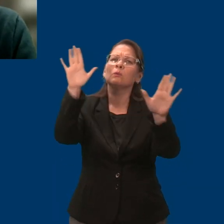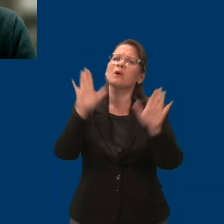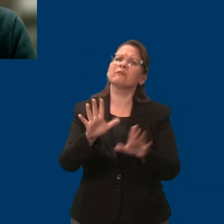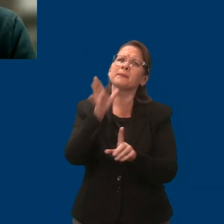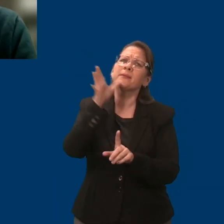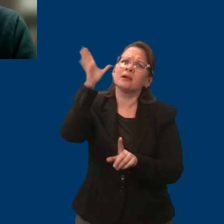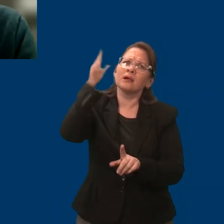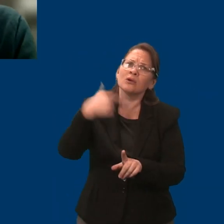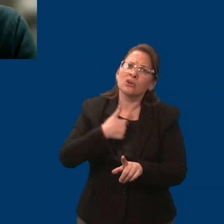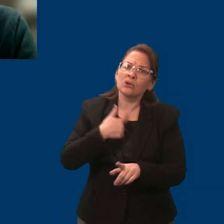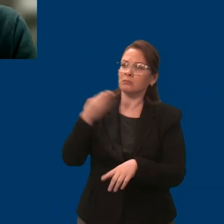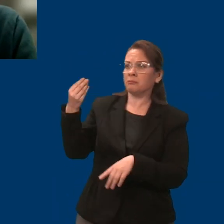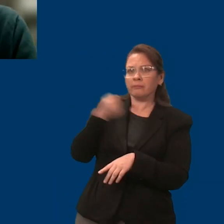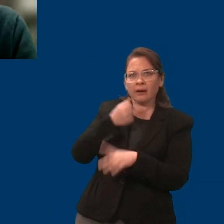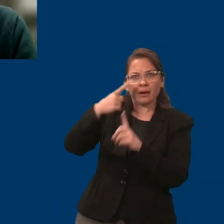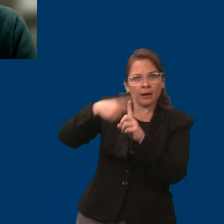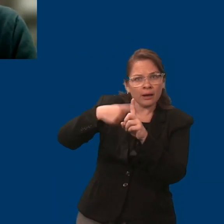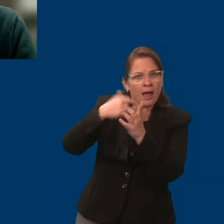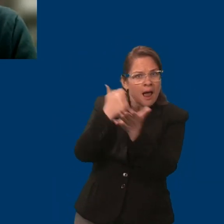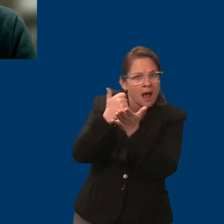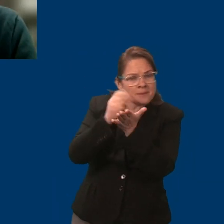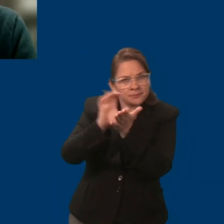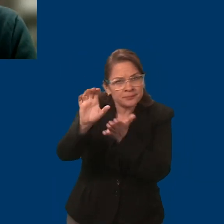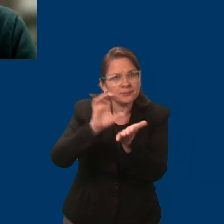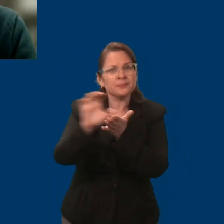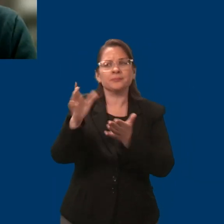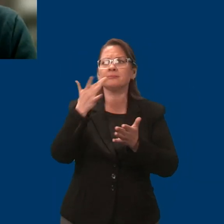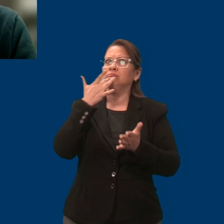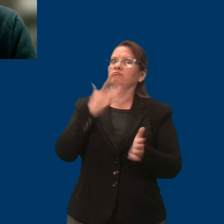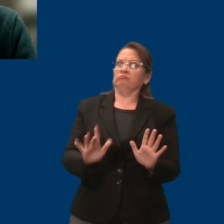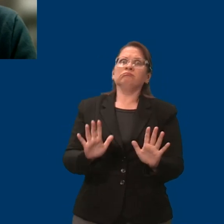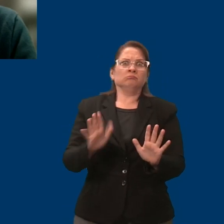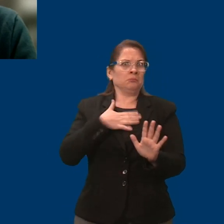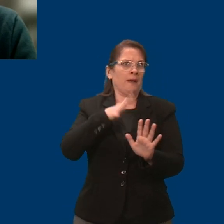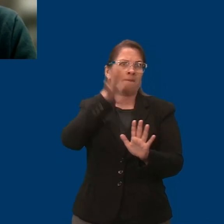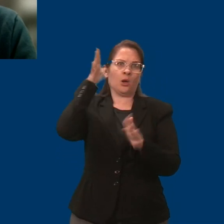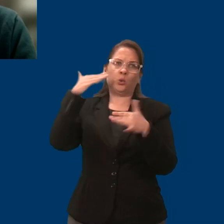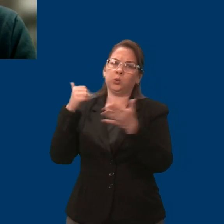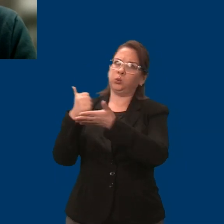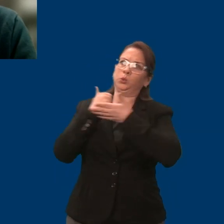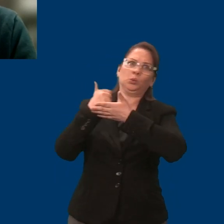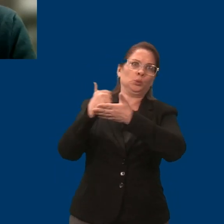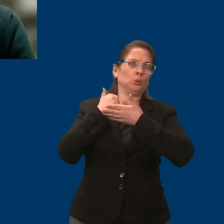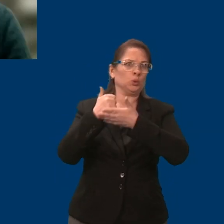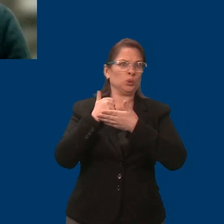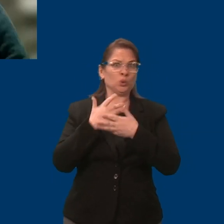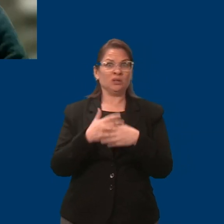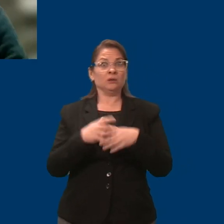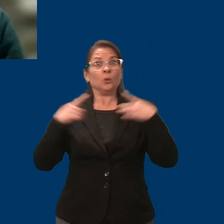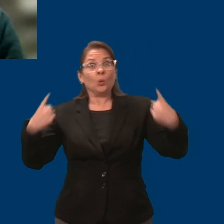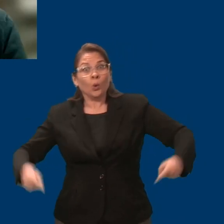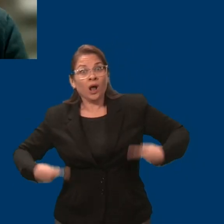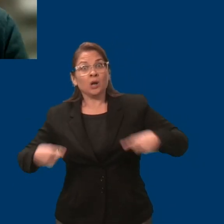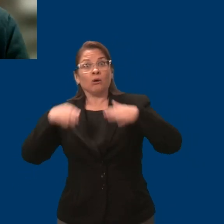the first and only apartment I found that was wheelchair accessible. I had savings in an ABLE account